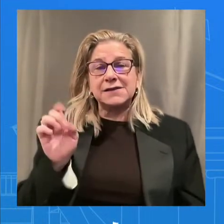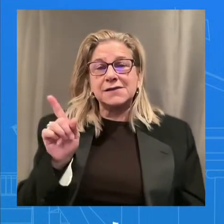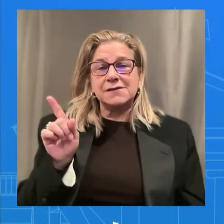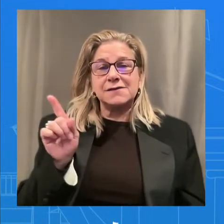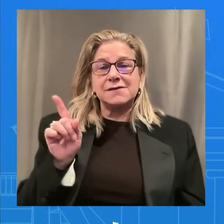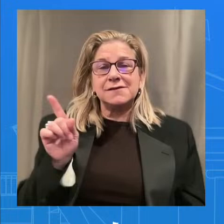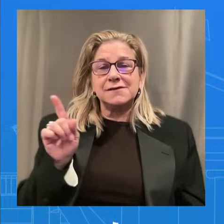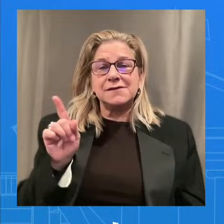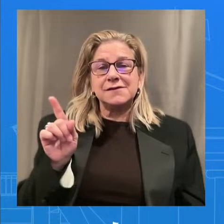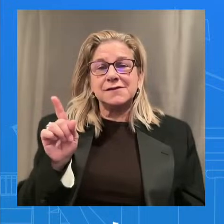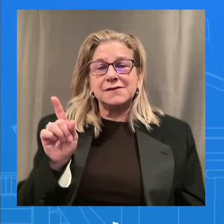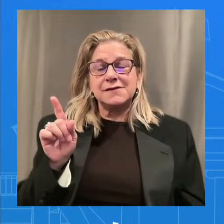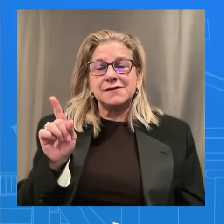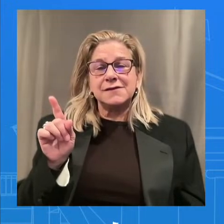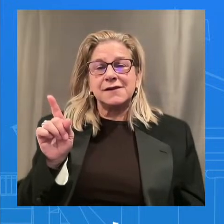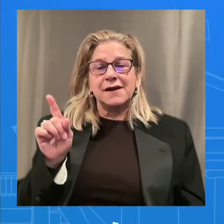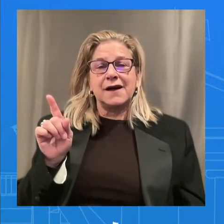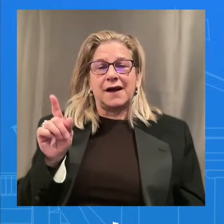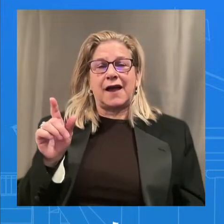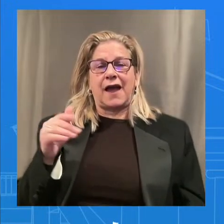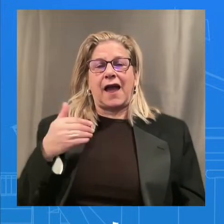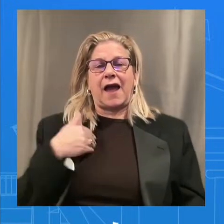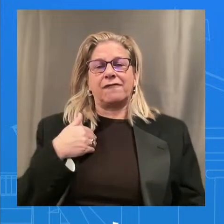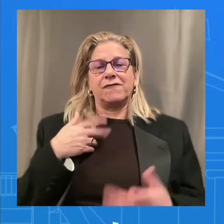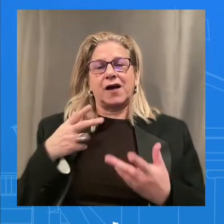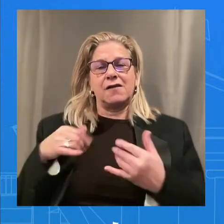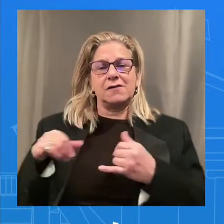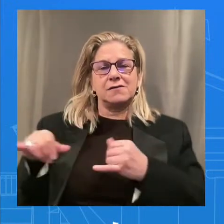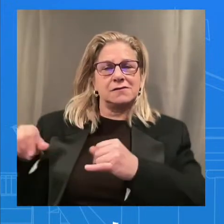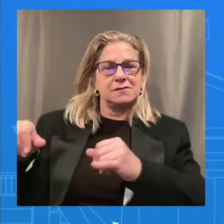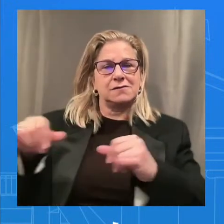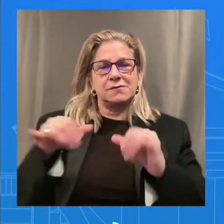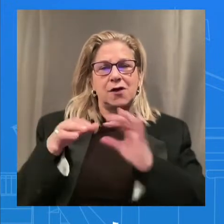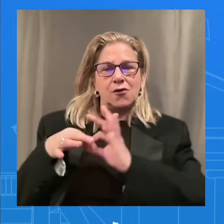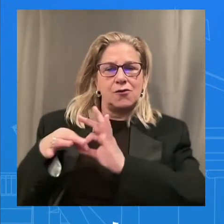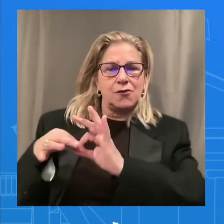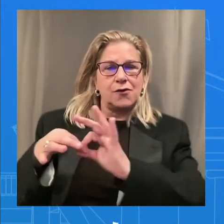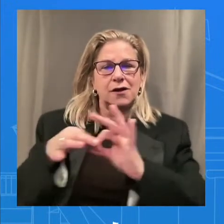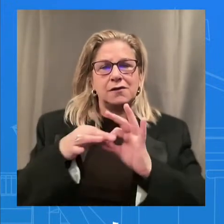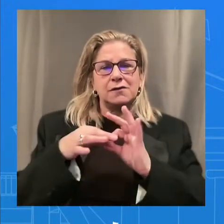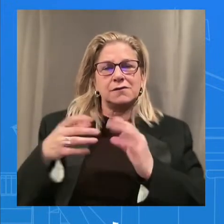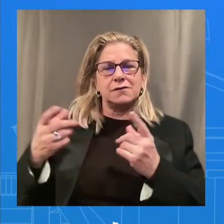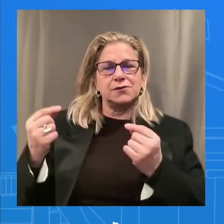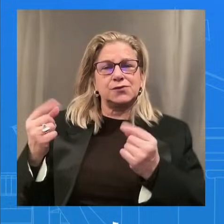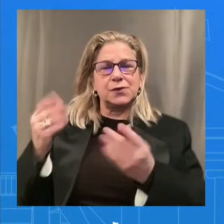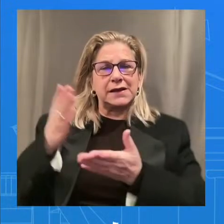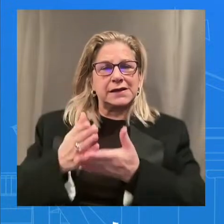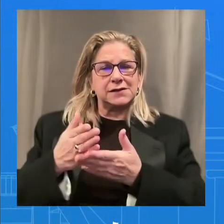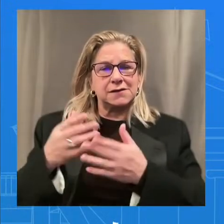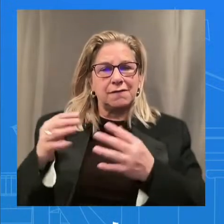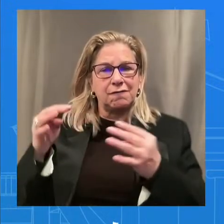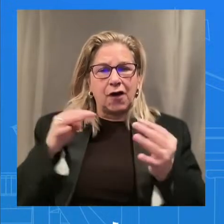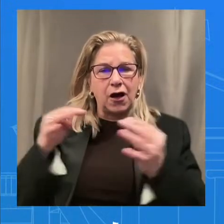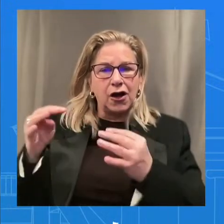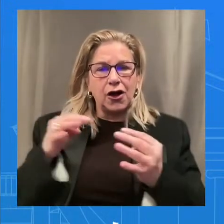around the ceasefire in Lebanon, and we are coordinated -- very closely coordinated, including with Steve Witkoff and Brett McGurk,